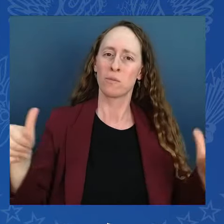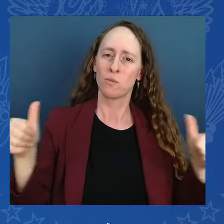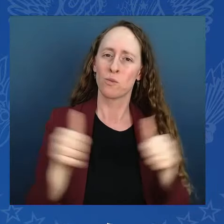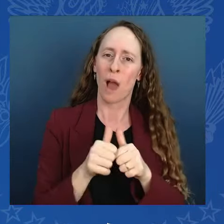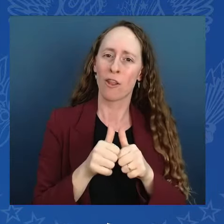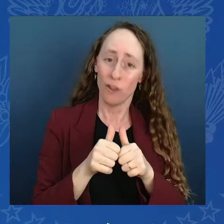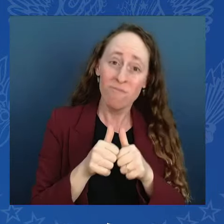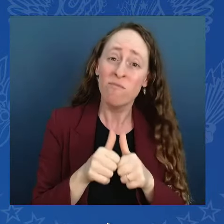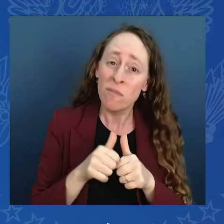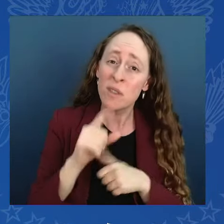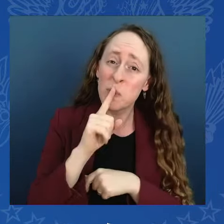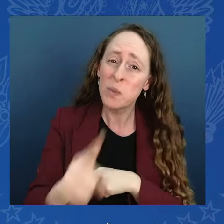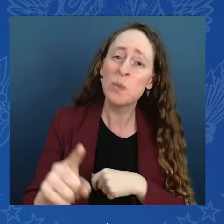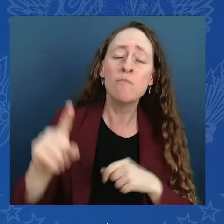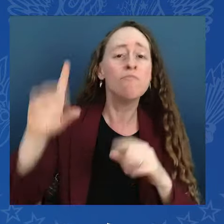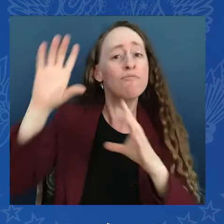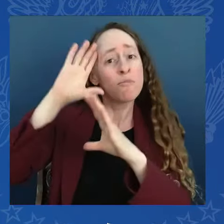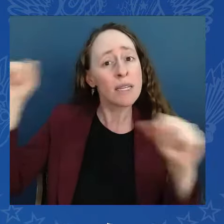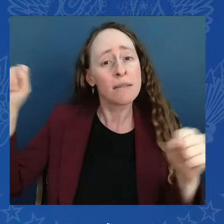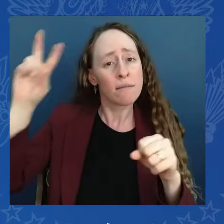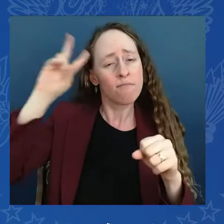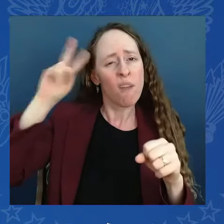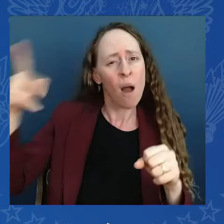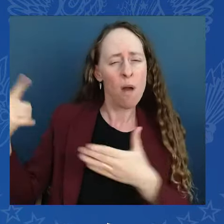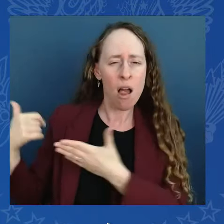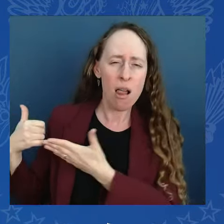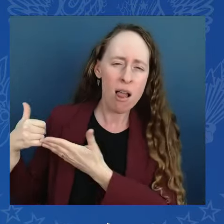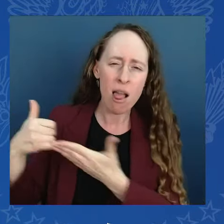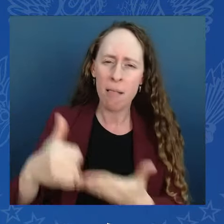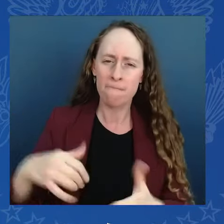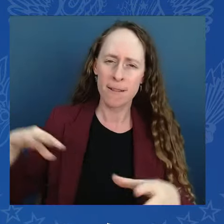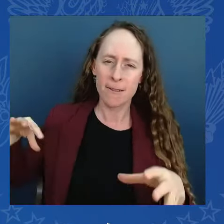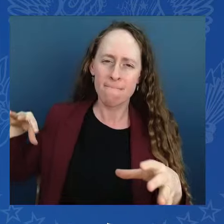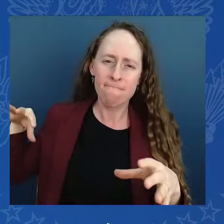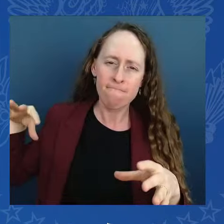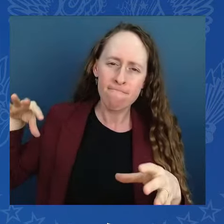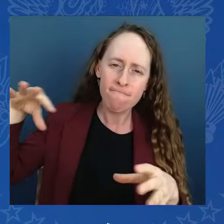and have been putting our jobs in our children above all, and we are grateful.